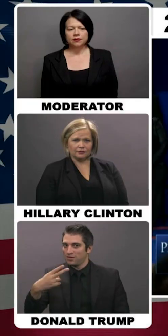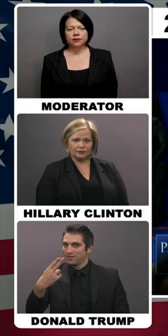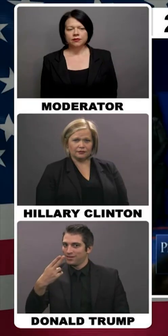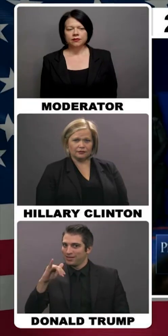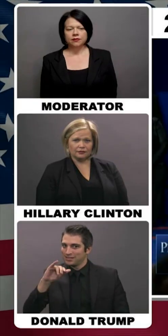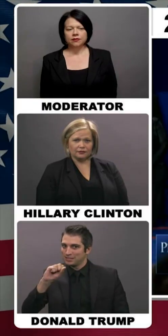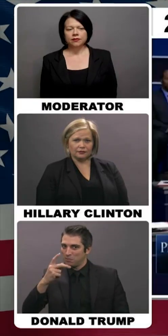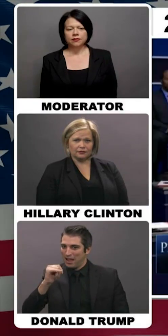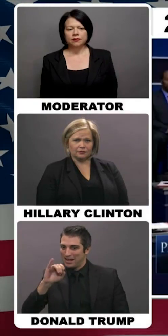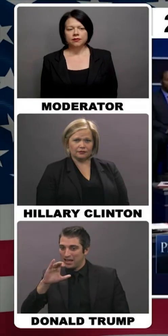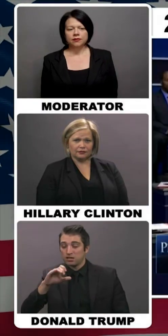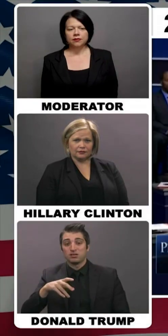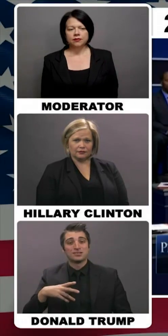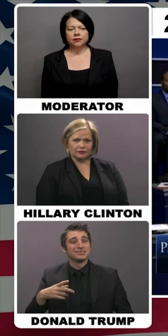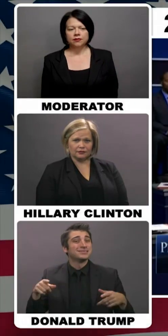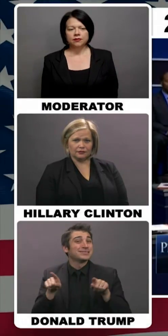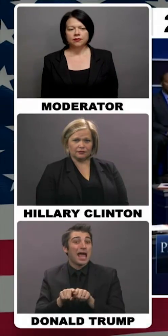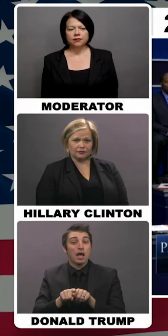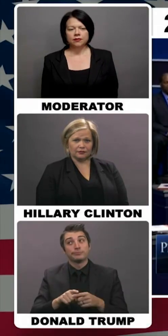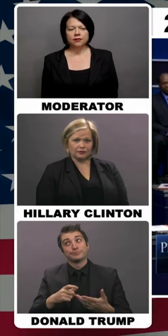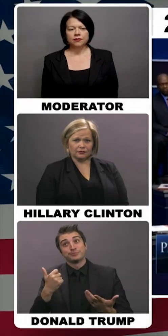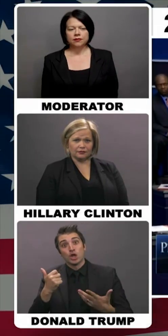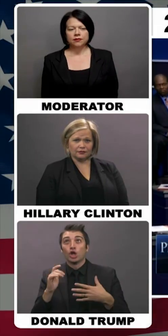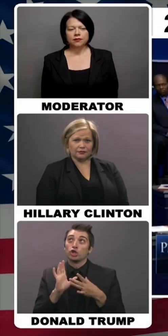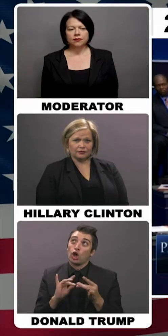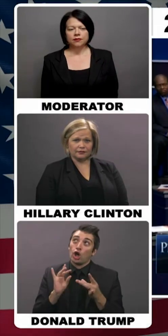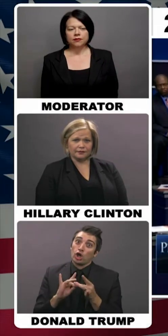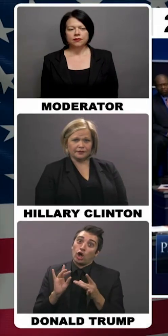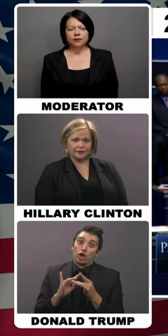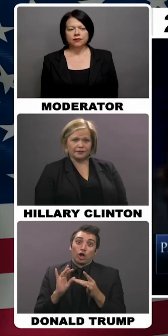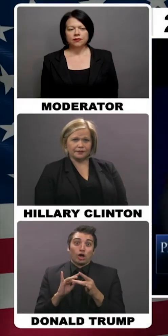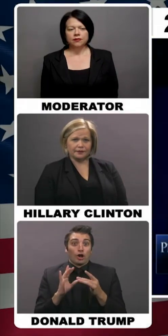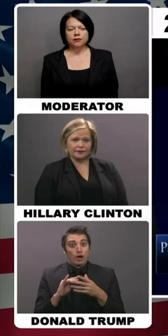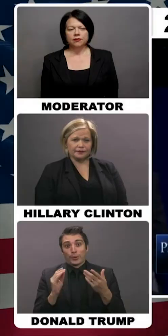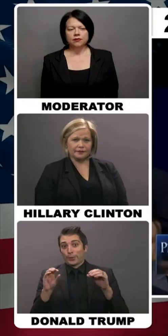They talk, they don't get it done. You go into the inner cities and you see it's 45% poverty.